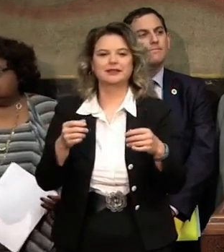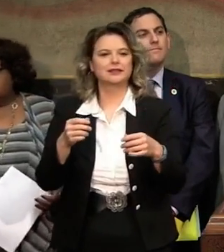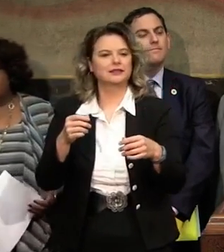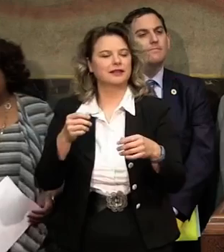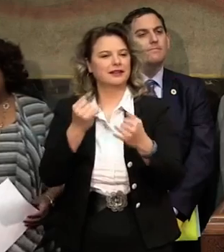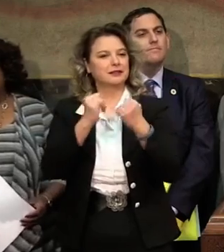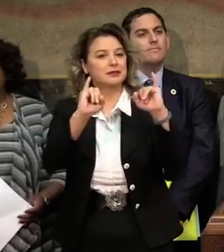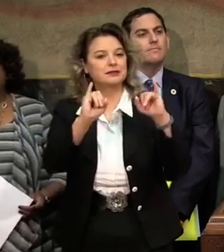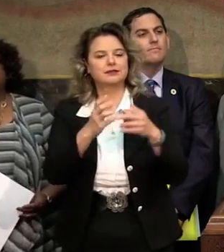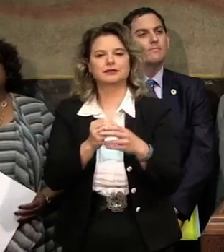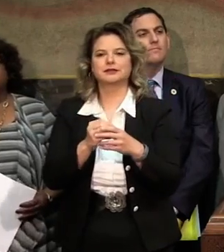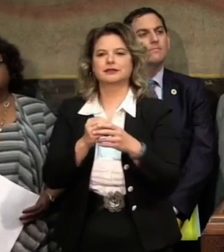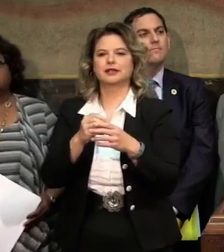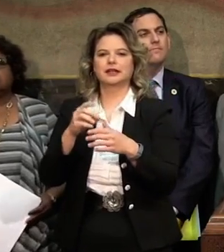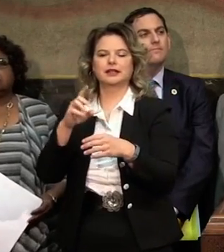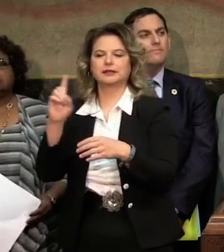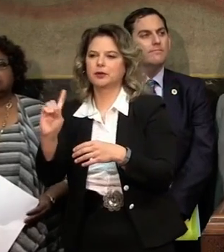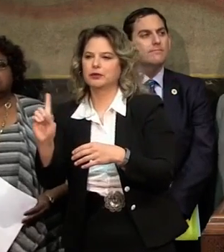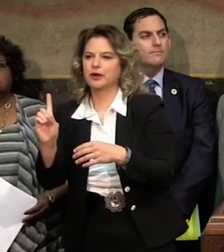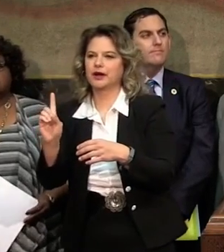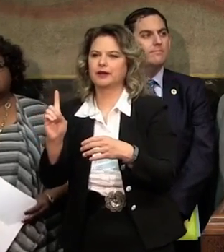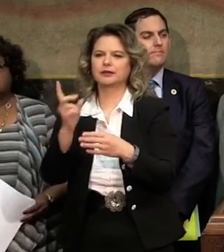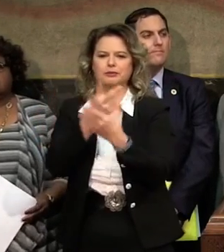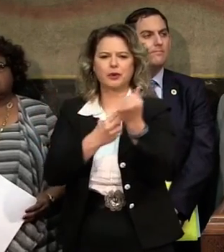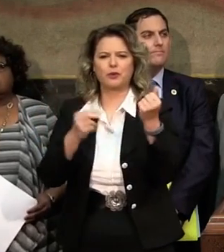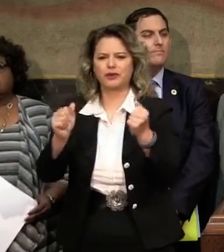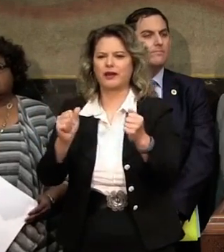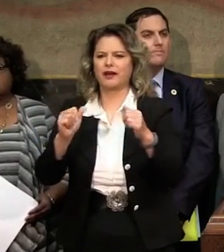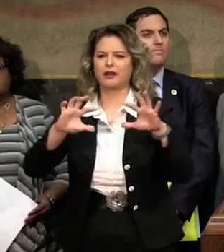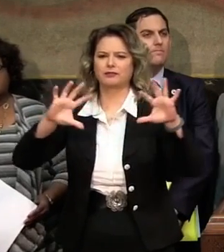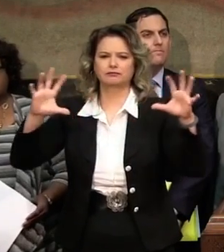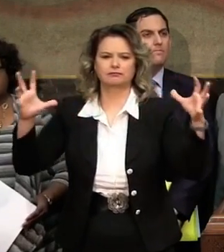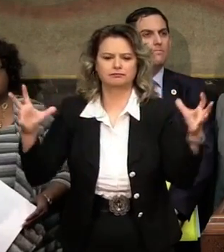Republicans alike can rally around this